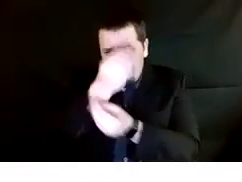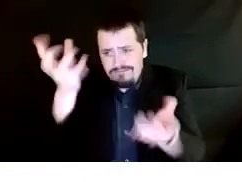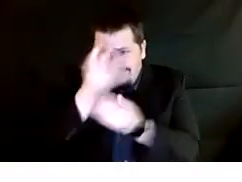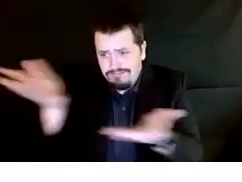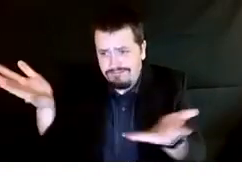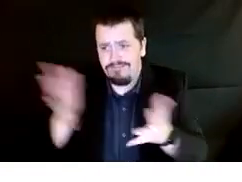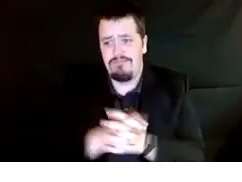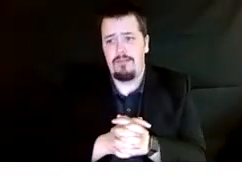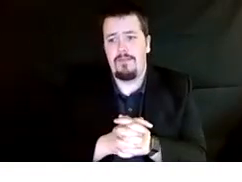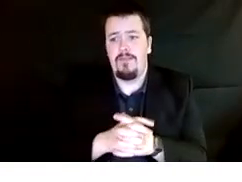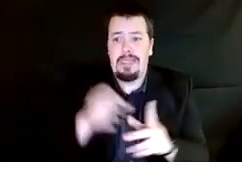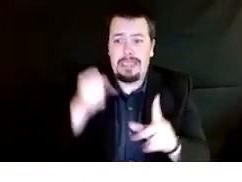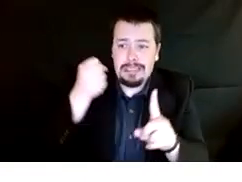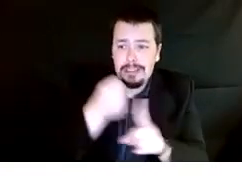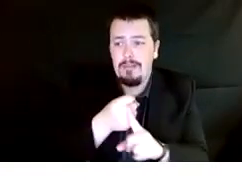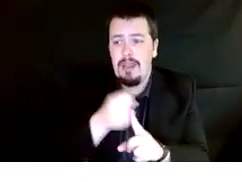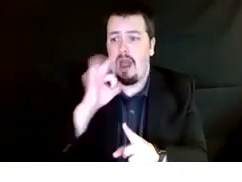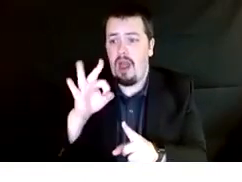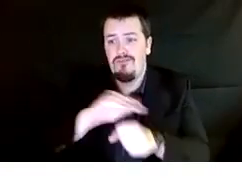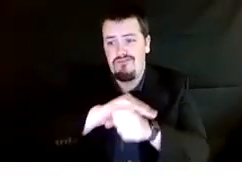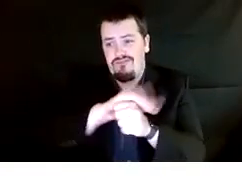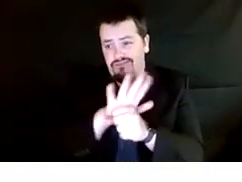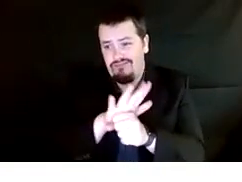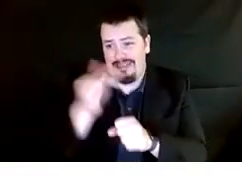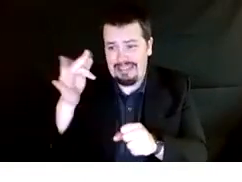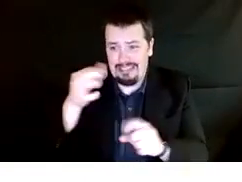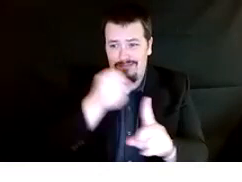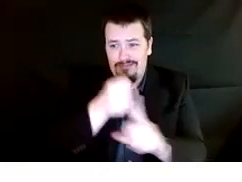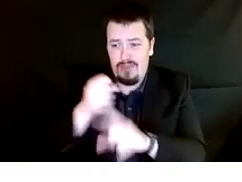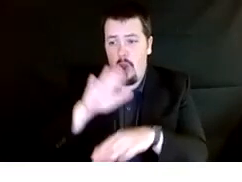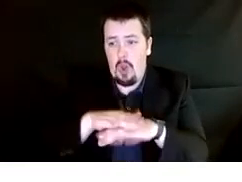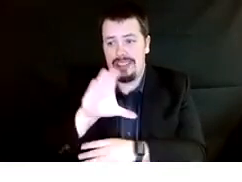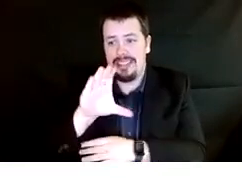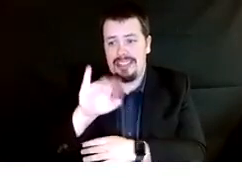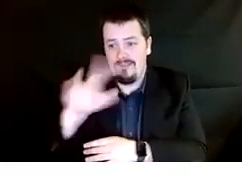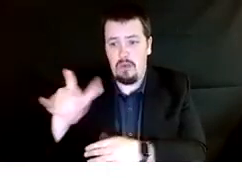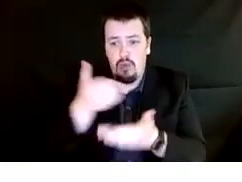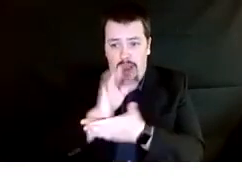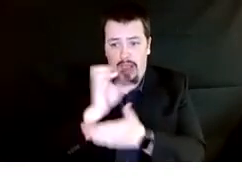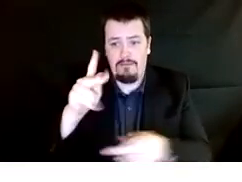the impact of COVID, the COVID pandemic, on the civil rights of people with disabilities is